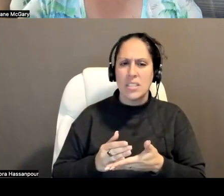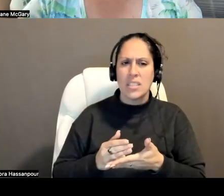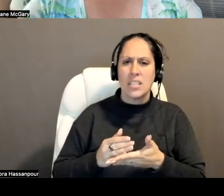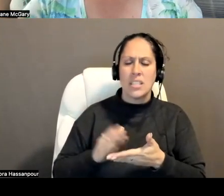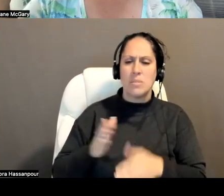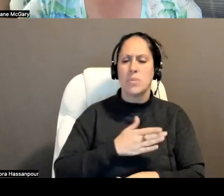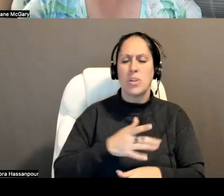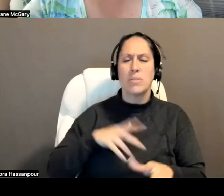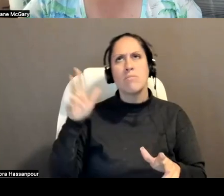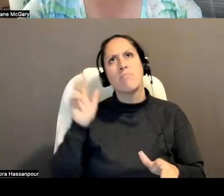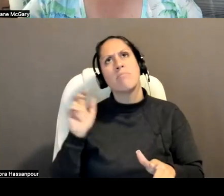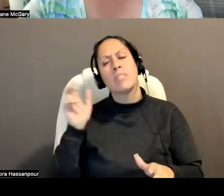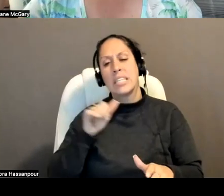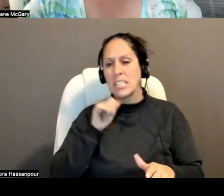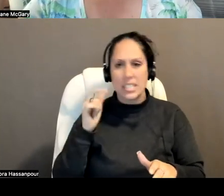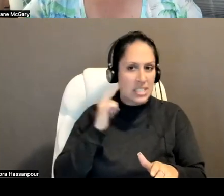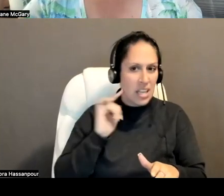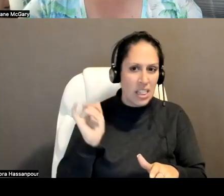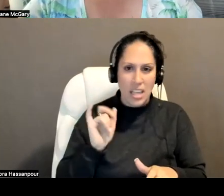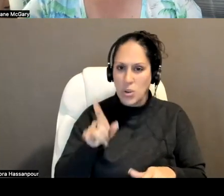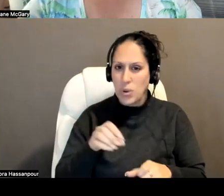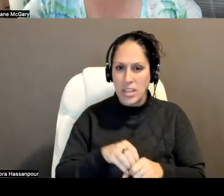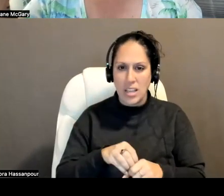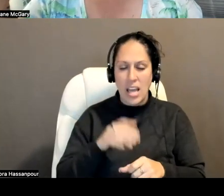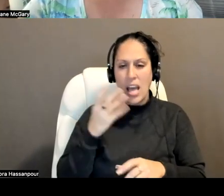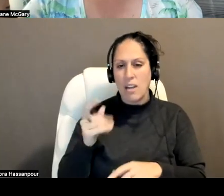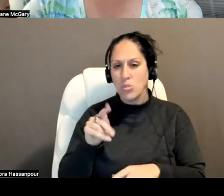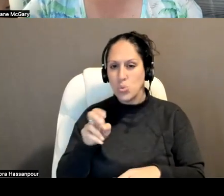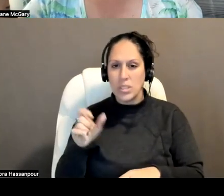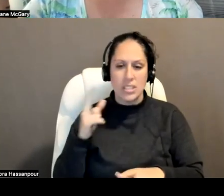was listening to you play, it didn't sound like you were out of tune, it sounded, um,